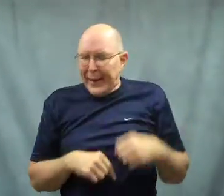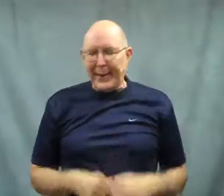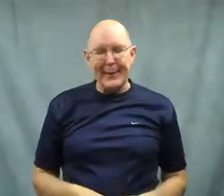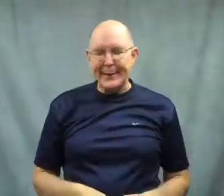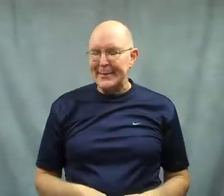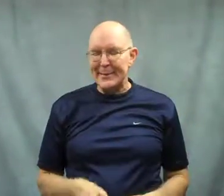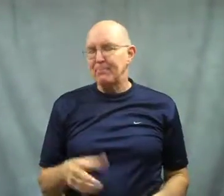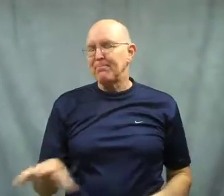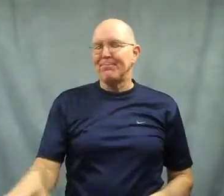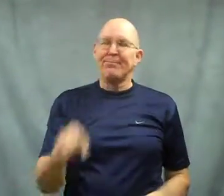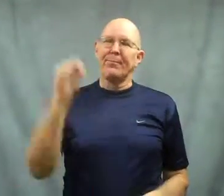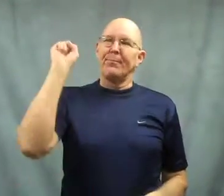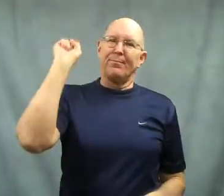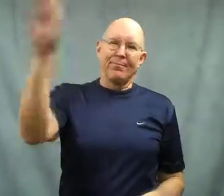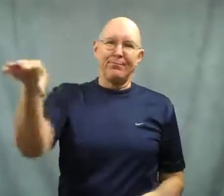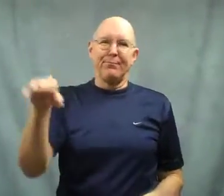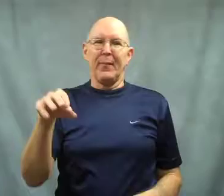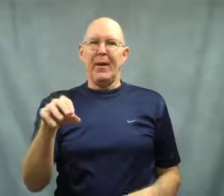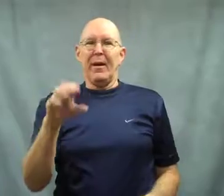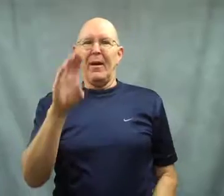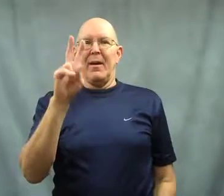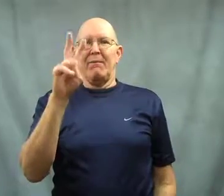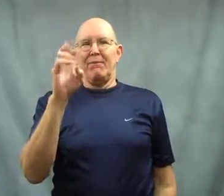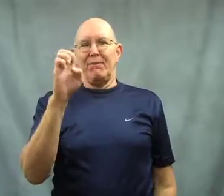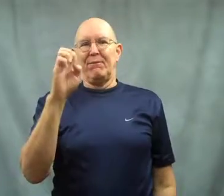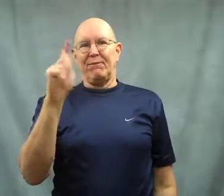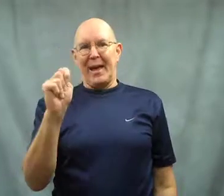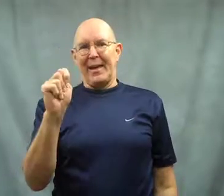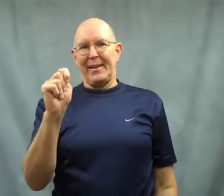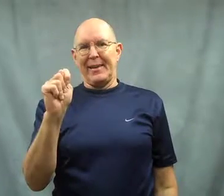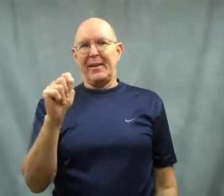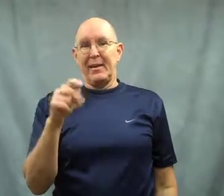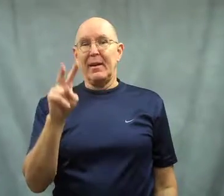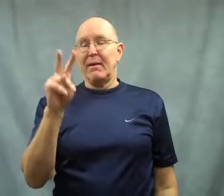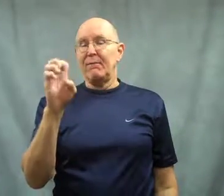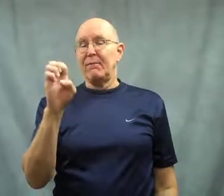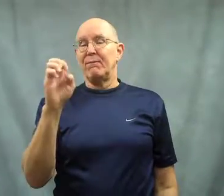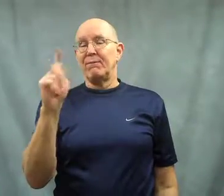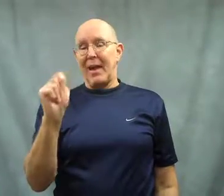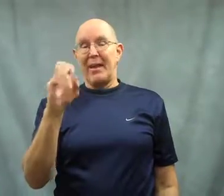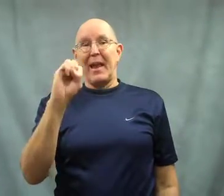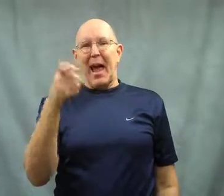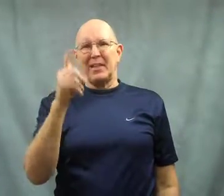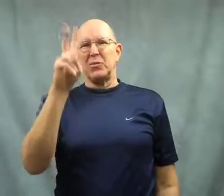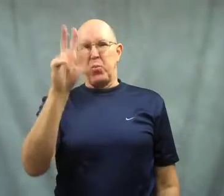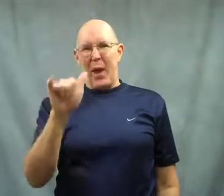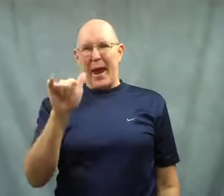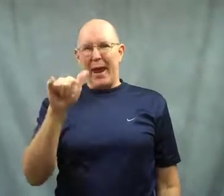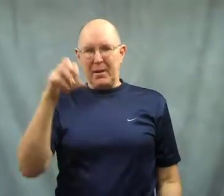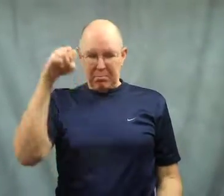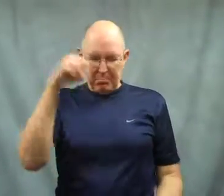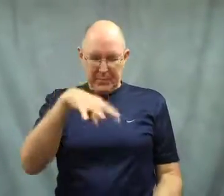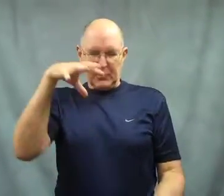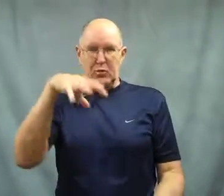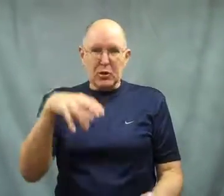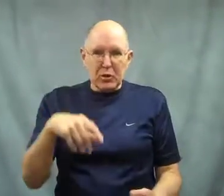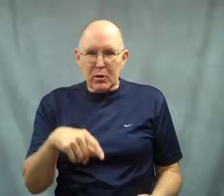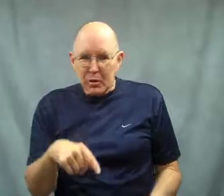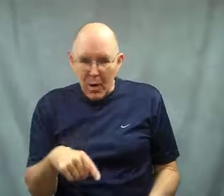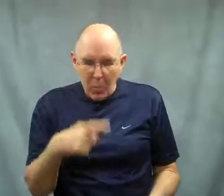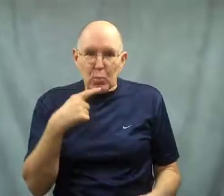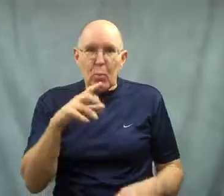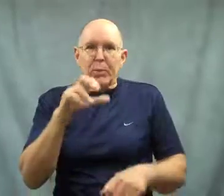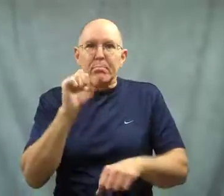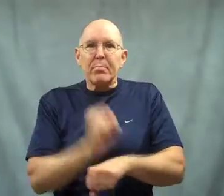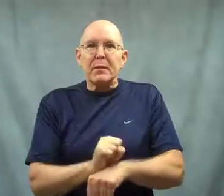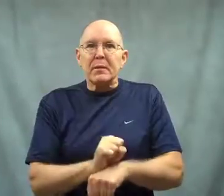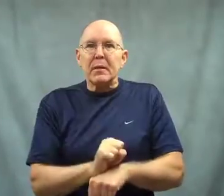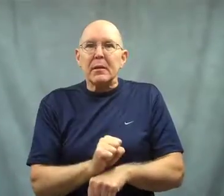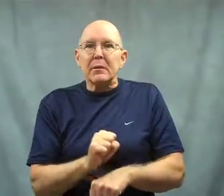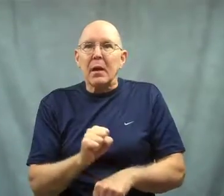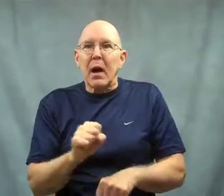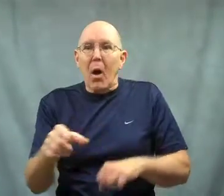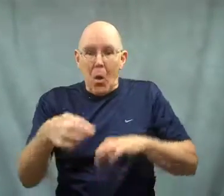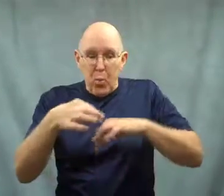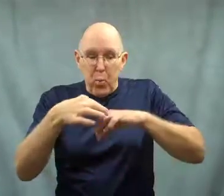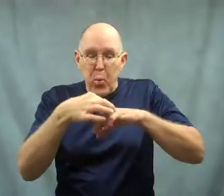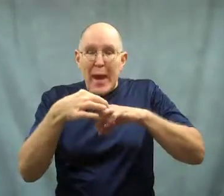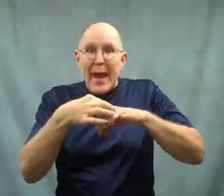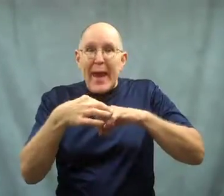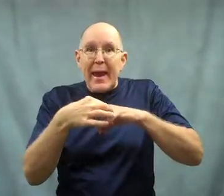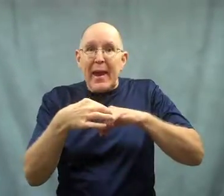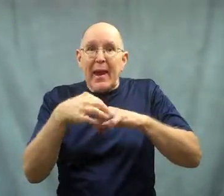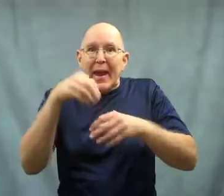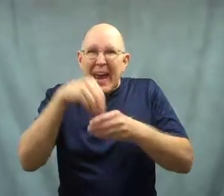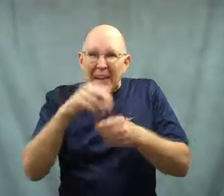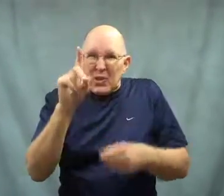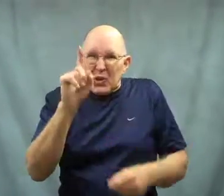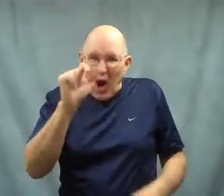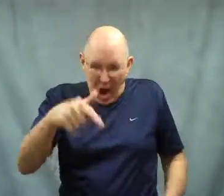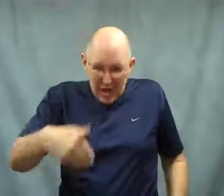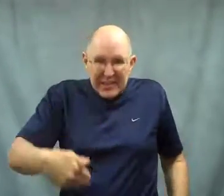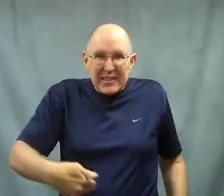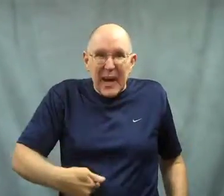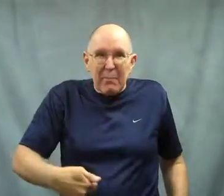They took her to the vet, who did an x-ray.